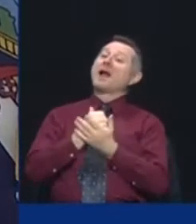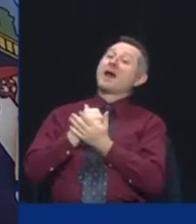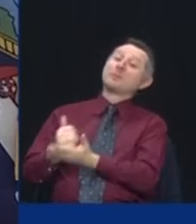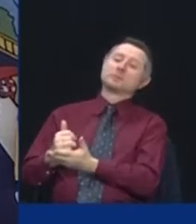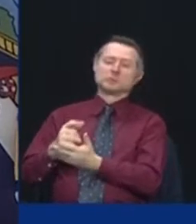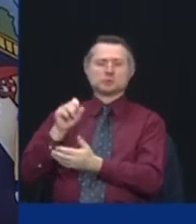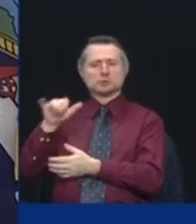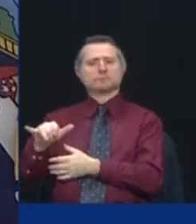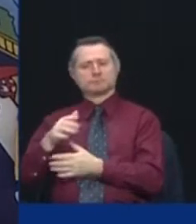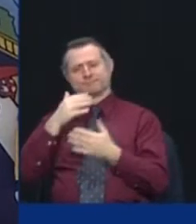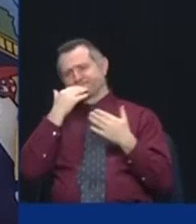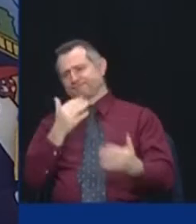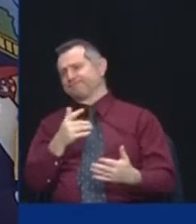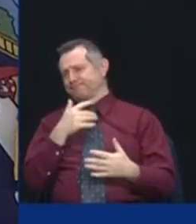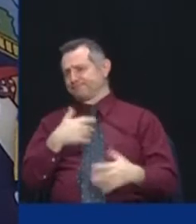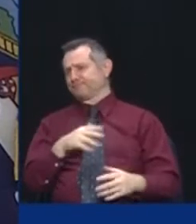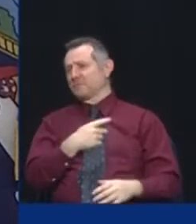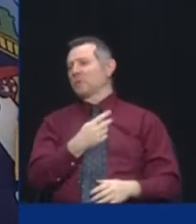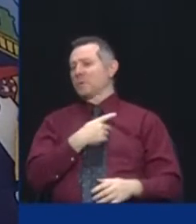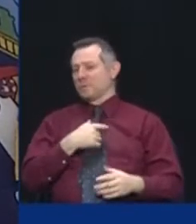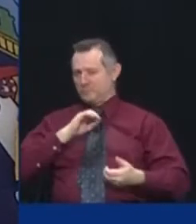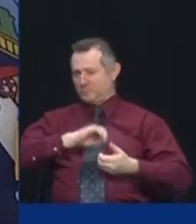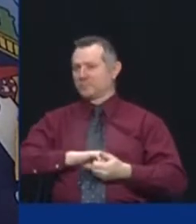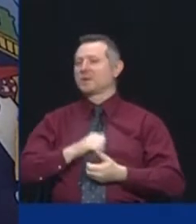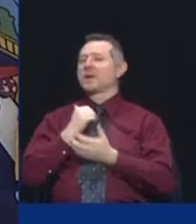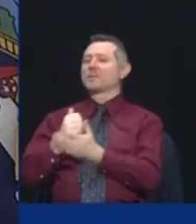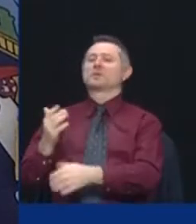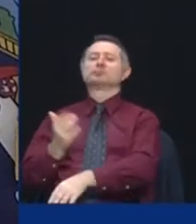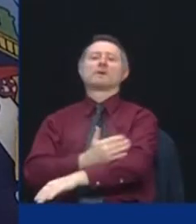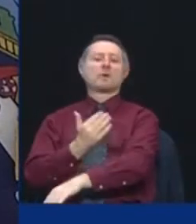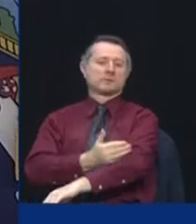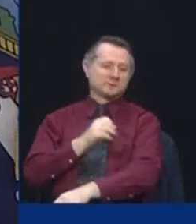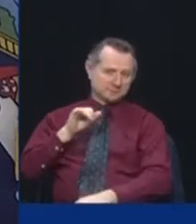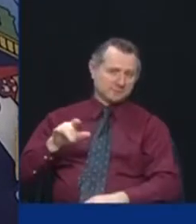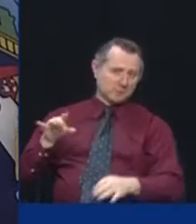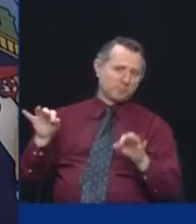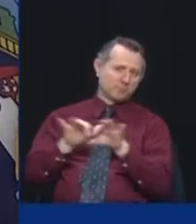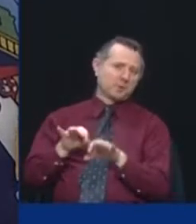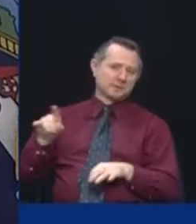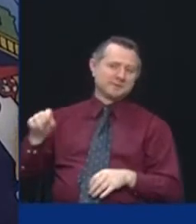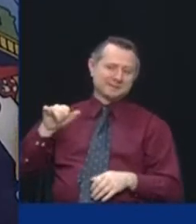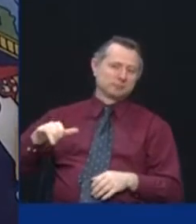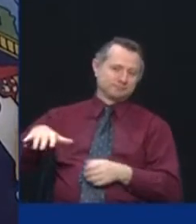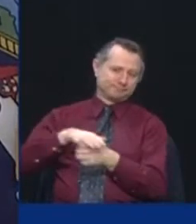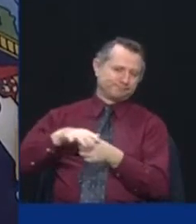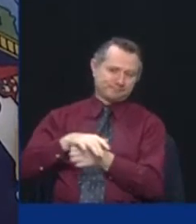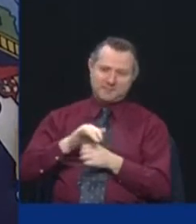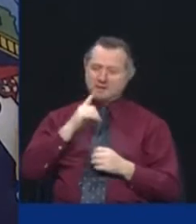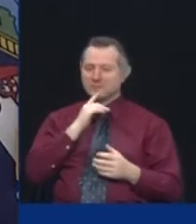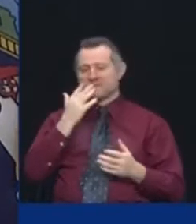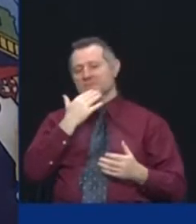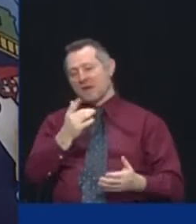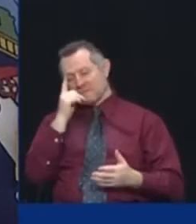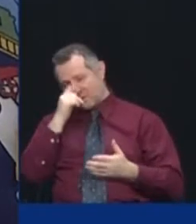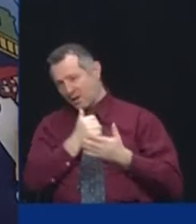DID IN SYRACUSE. THAT'S A BIG DEAL. WE WORKED COOPERATIVELY ON REBUILDING THE STADIUM UP THERE.